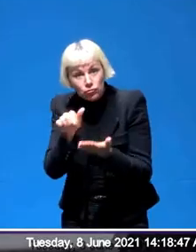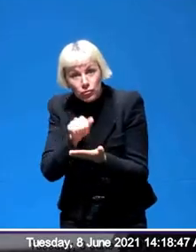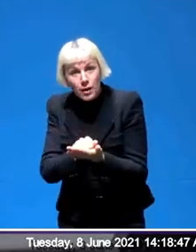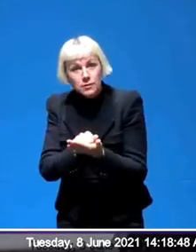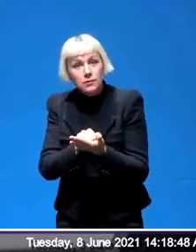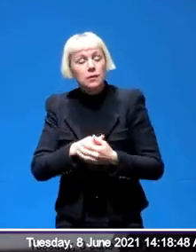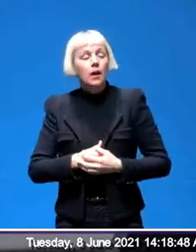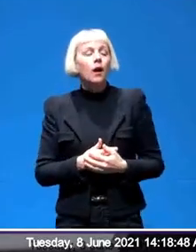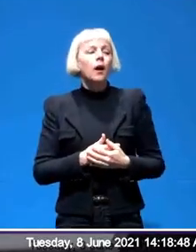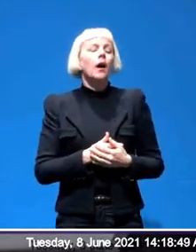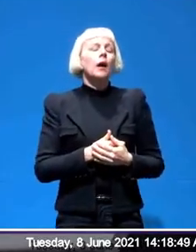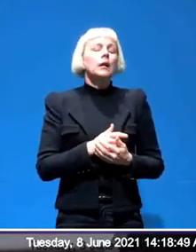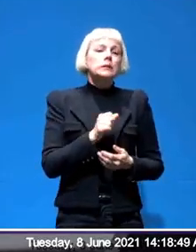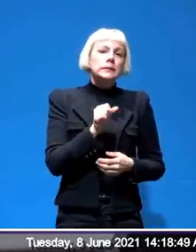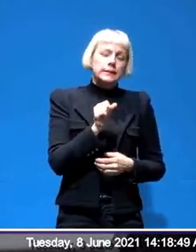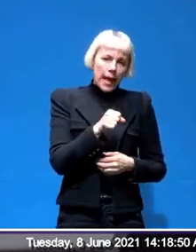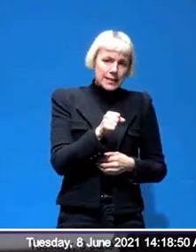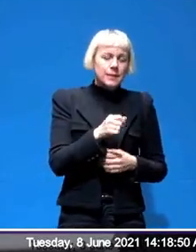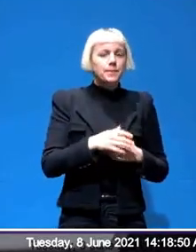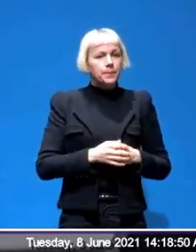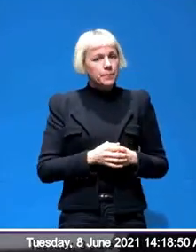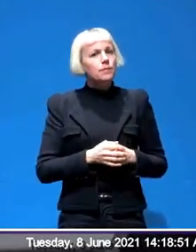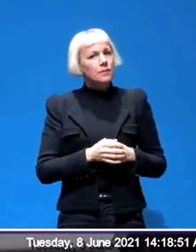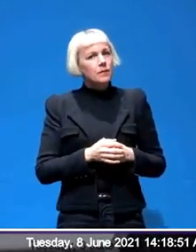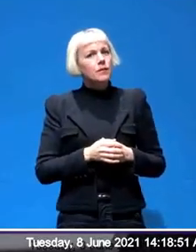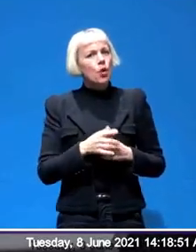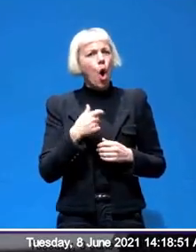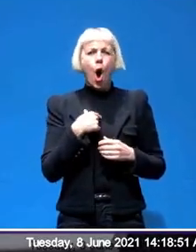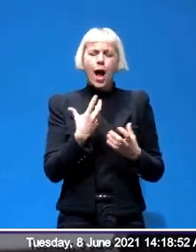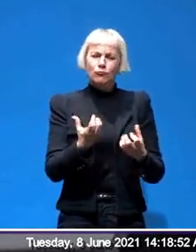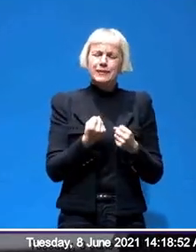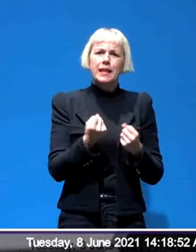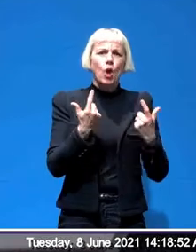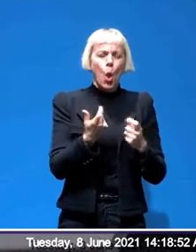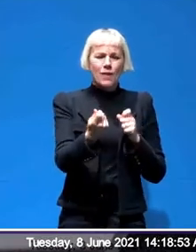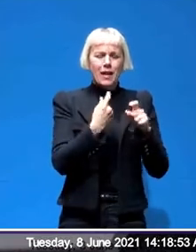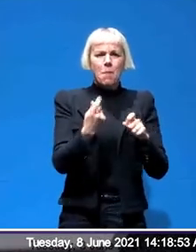Depending on --- received a lot of emails and I think with the